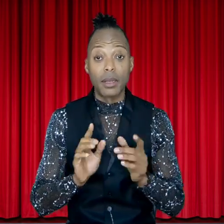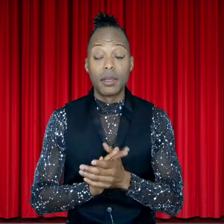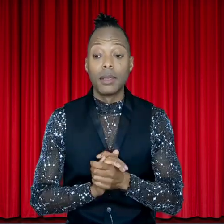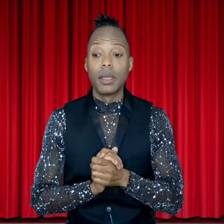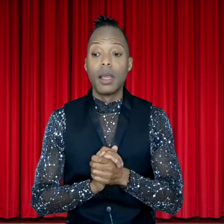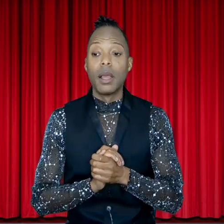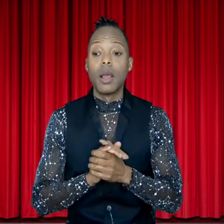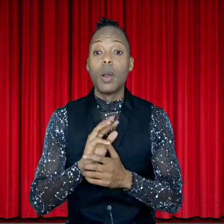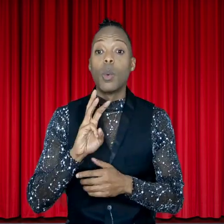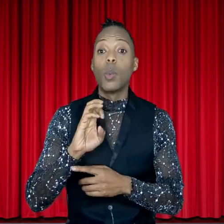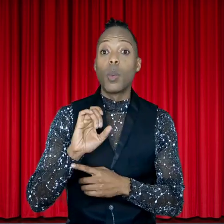had a valid feeling...